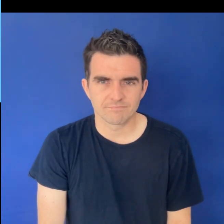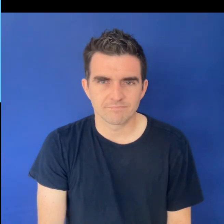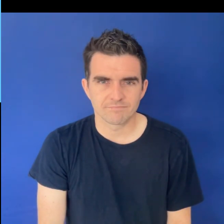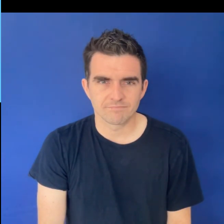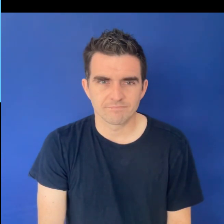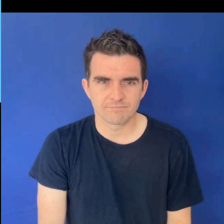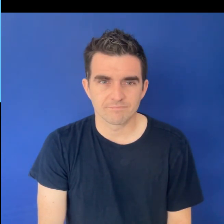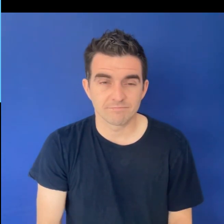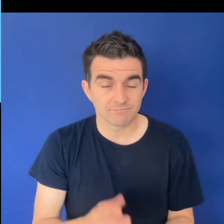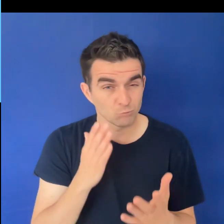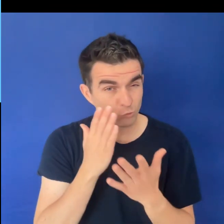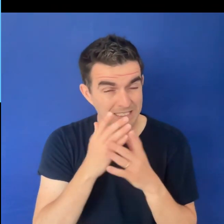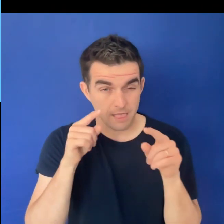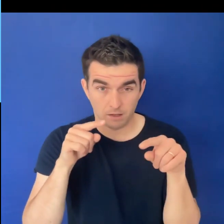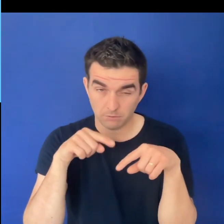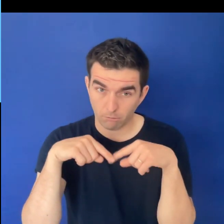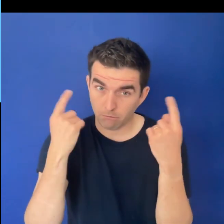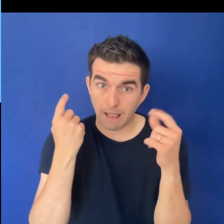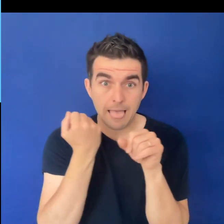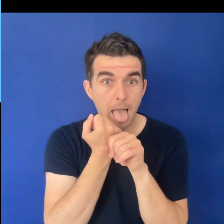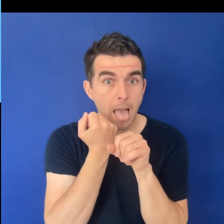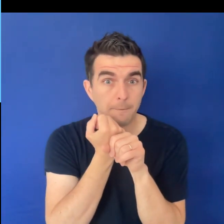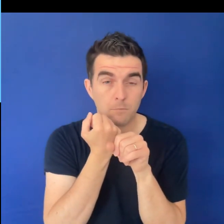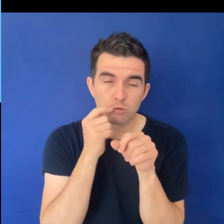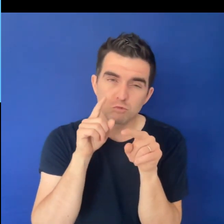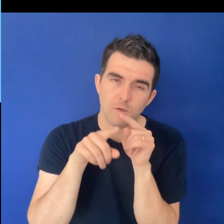It is a really unique game, trying some very